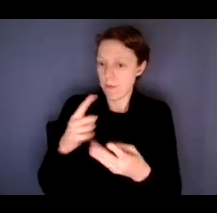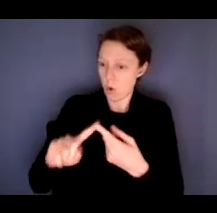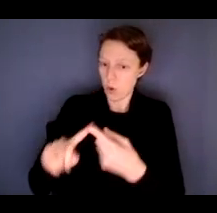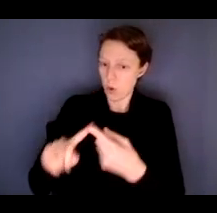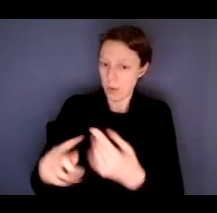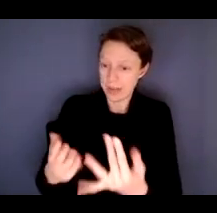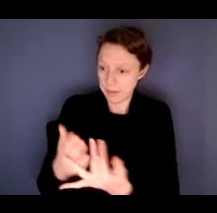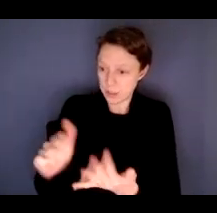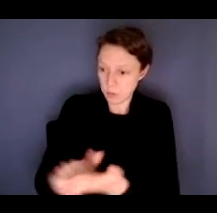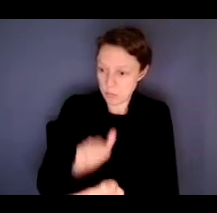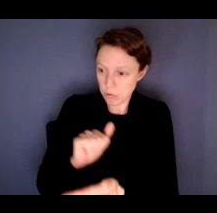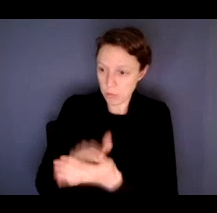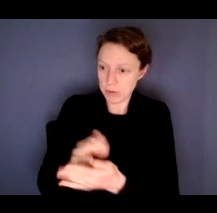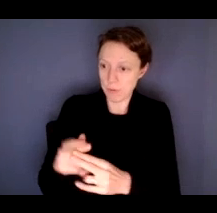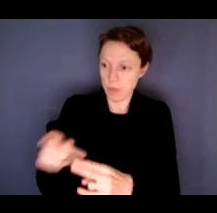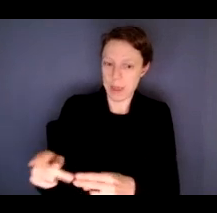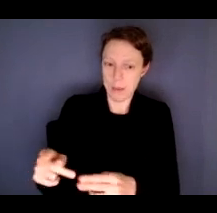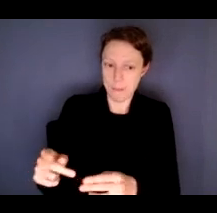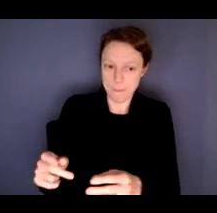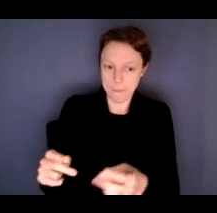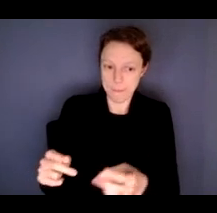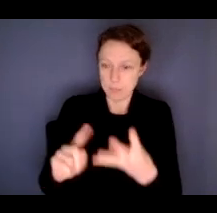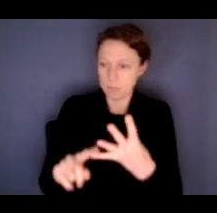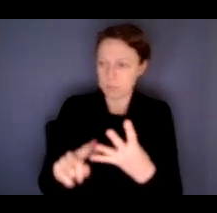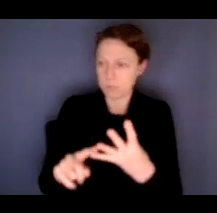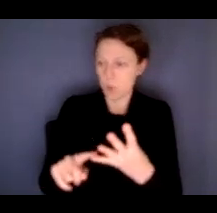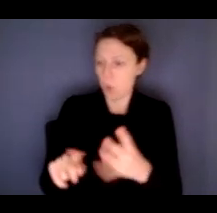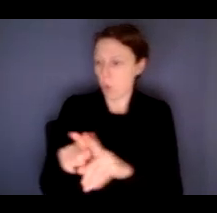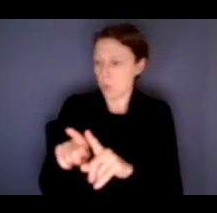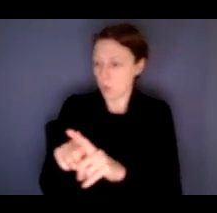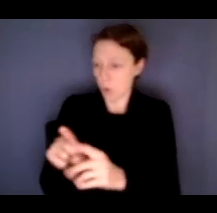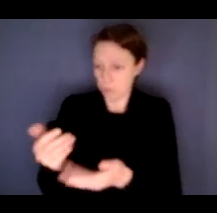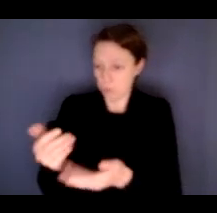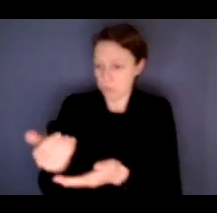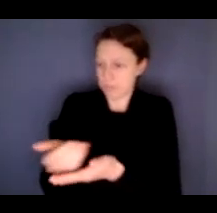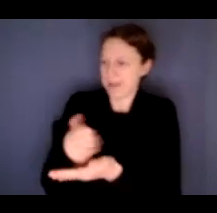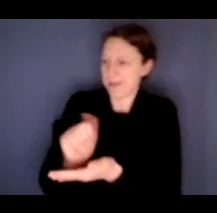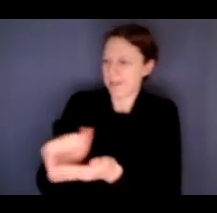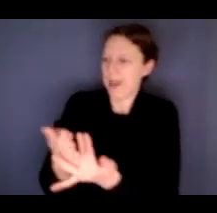to protect them, including protecting their access to culture, and also with whom the child lives.